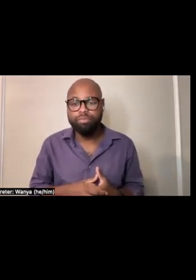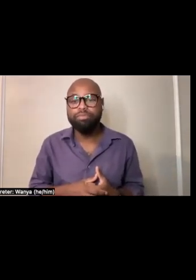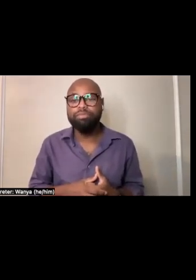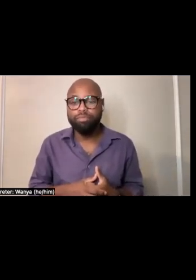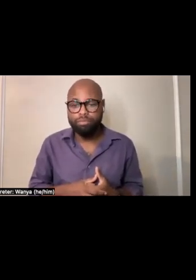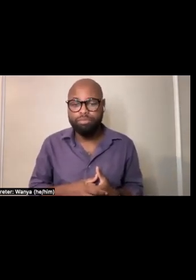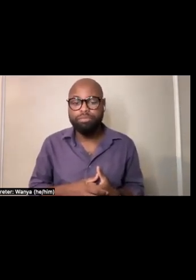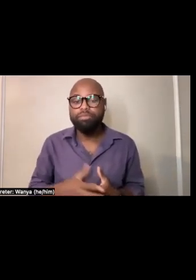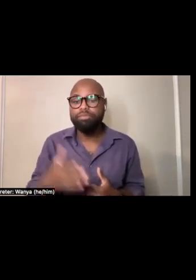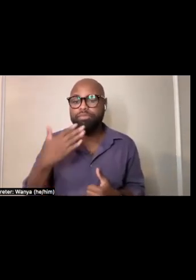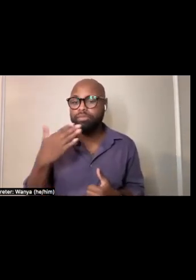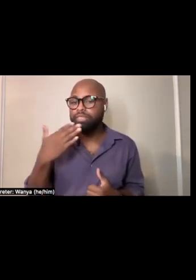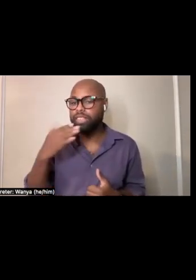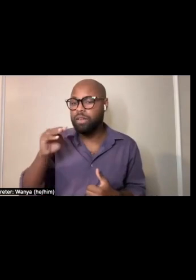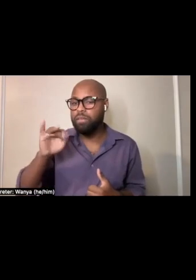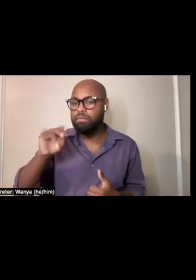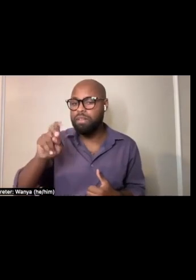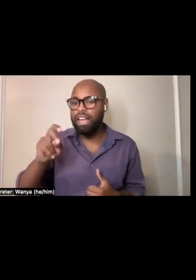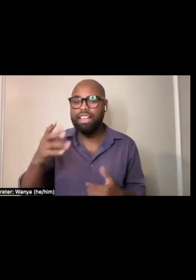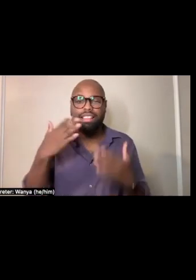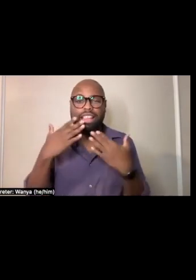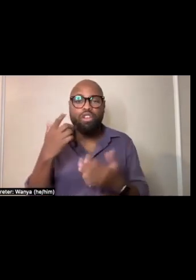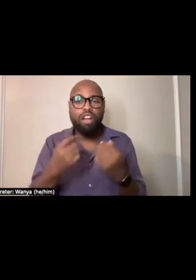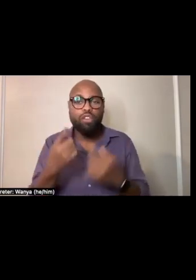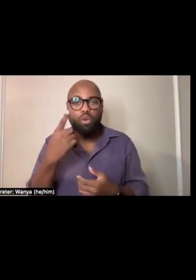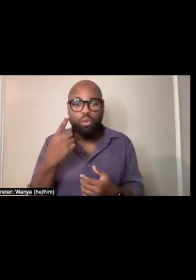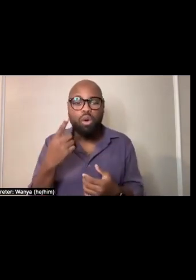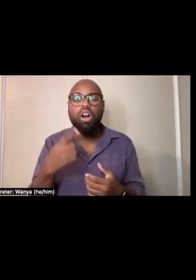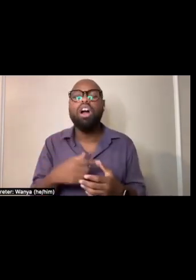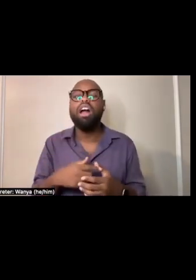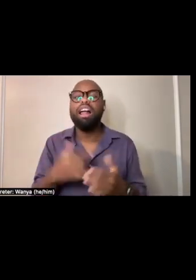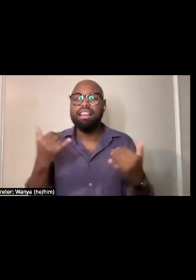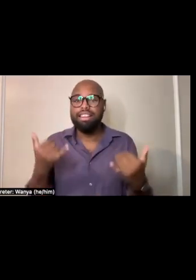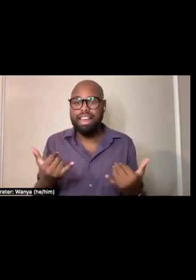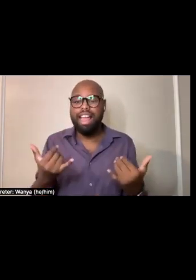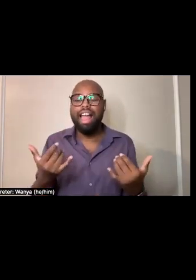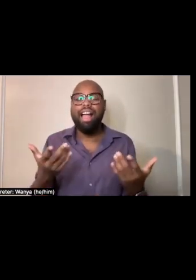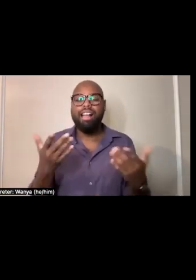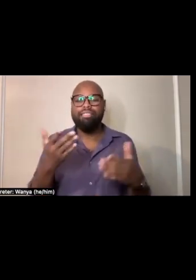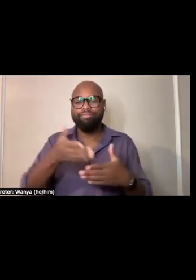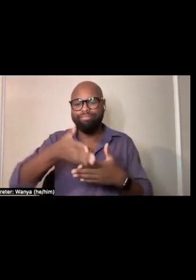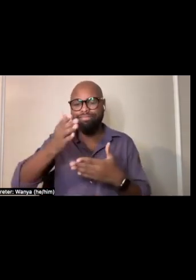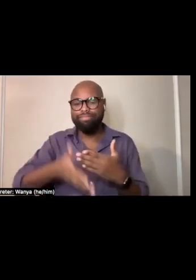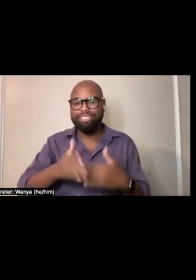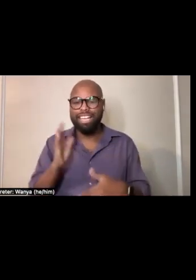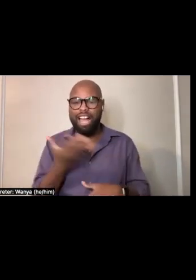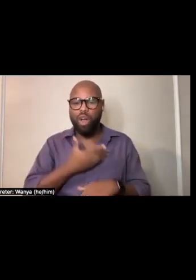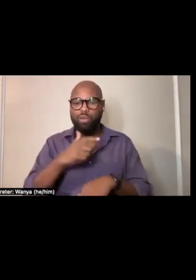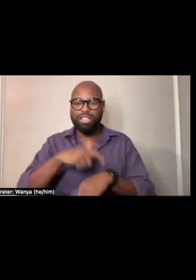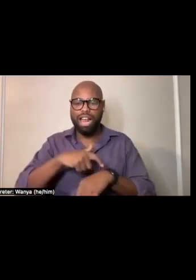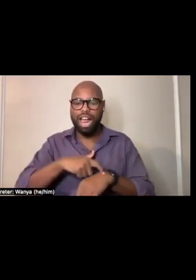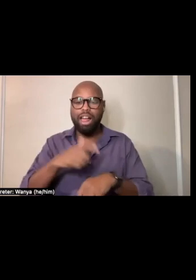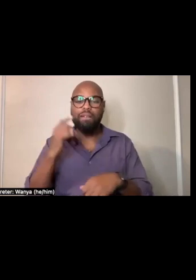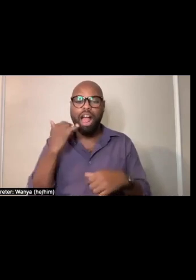Well, thank you, everybody. This brings us to our time. I'm going to close out the webinar.